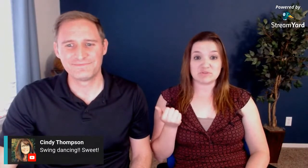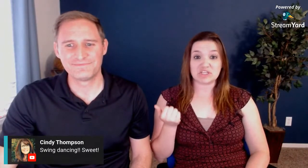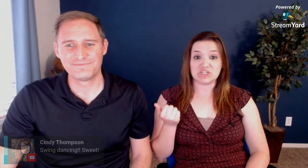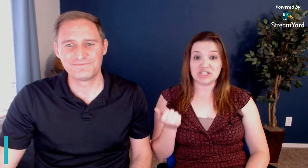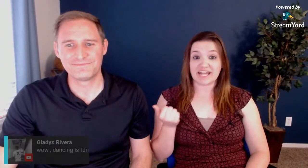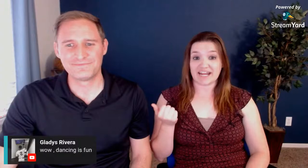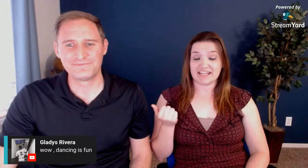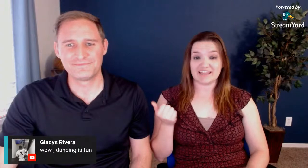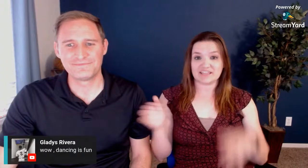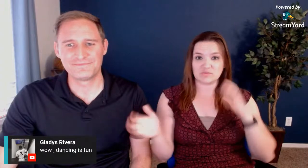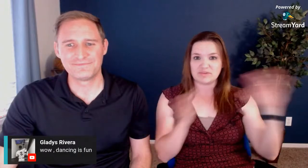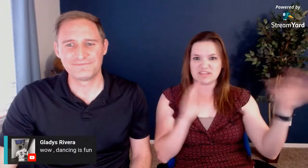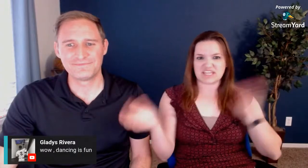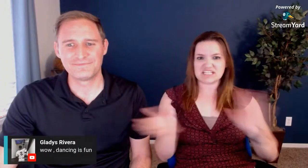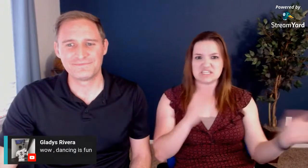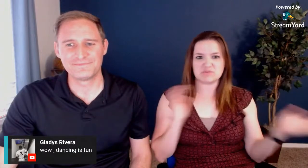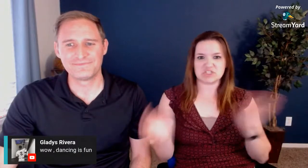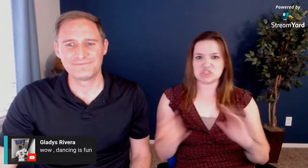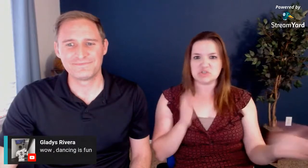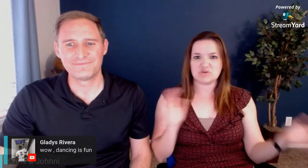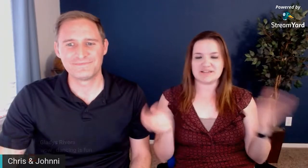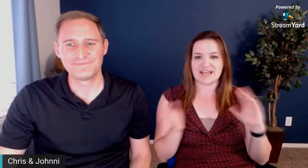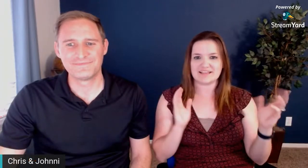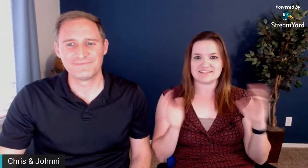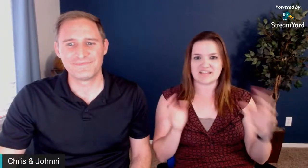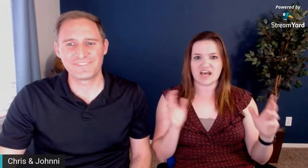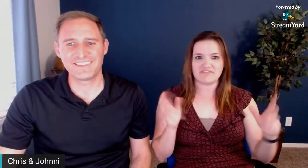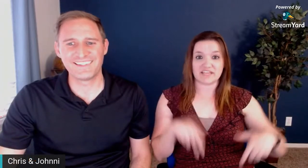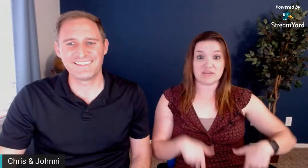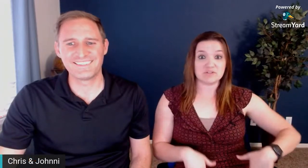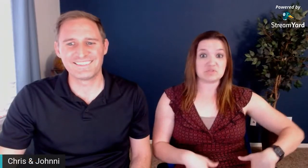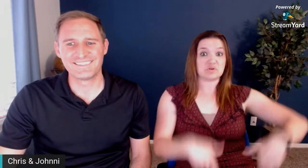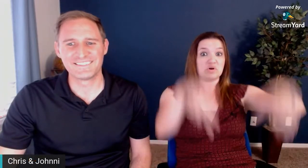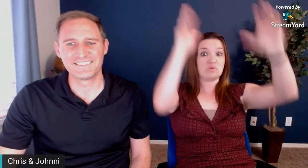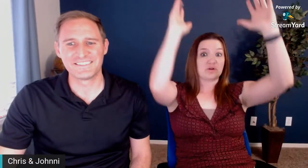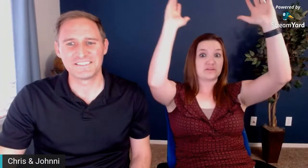really good at it like the things he would do and stuff like he would do the whole where the